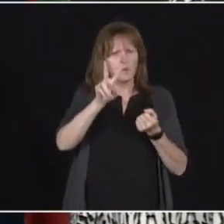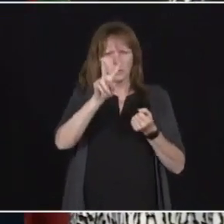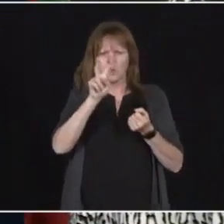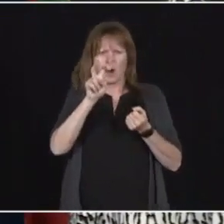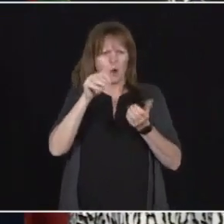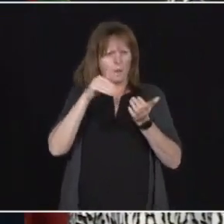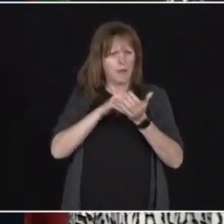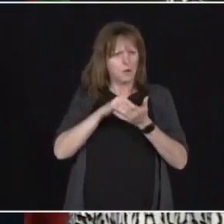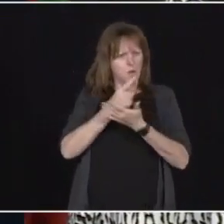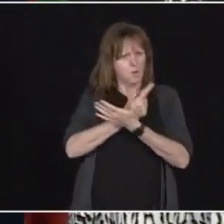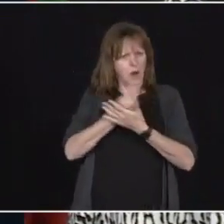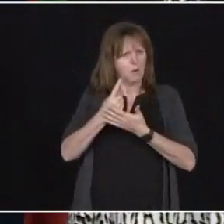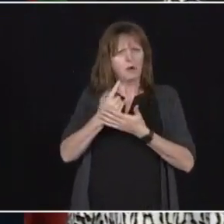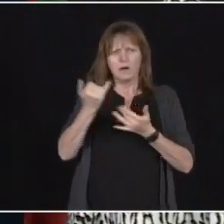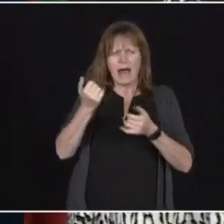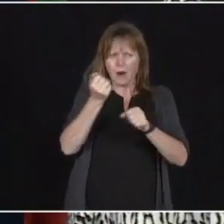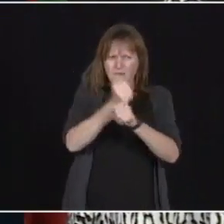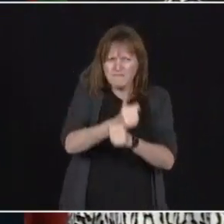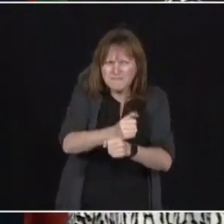per week to 1.1 million per week.